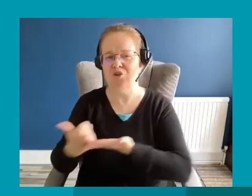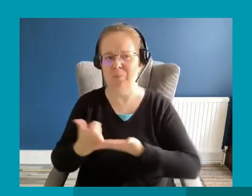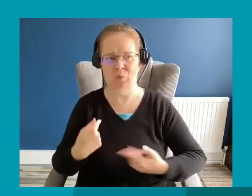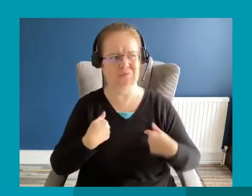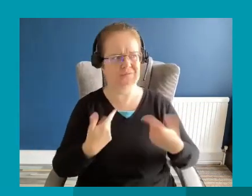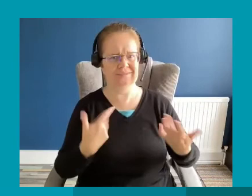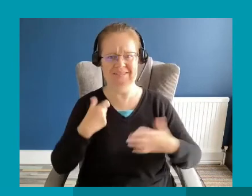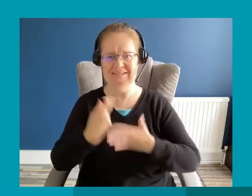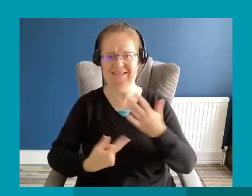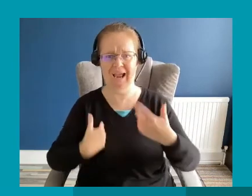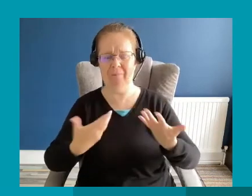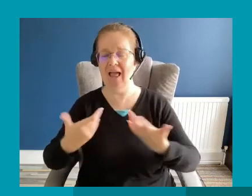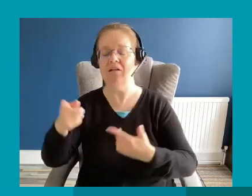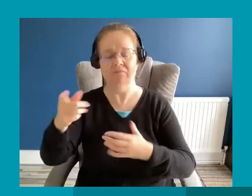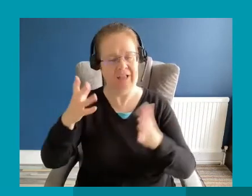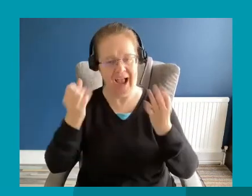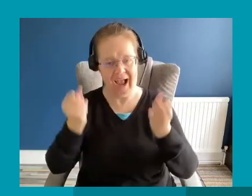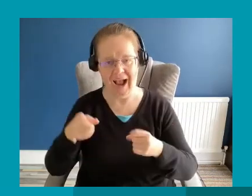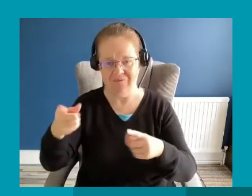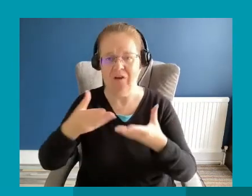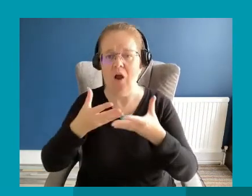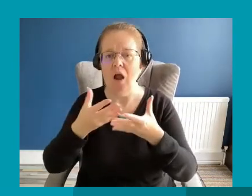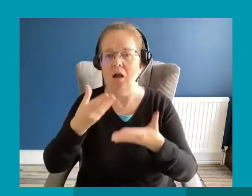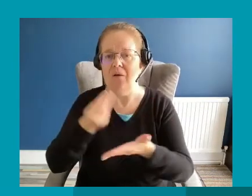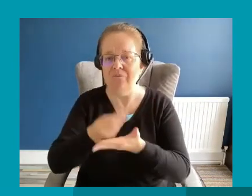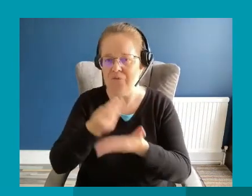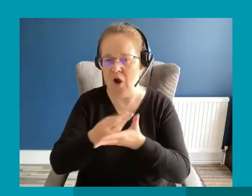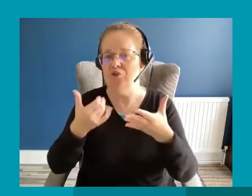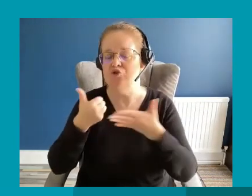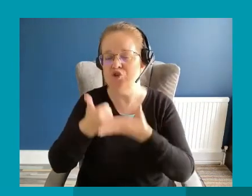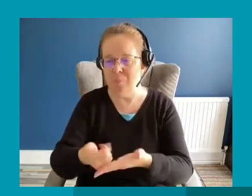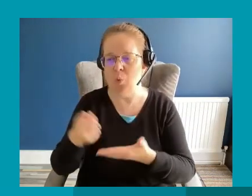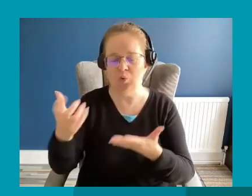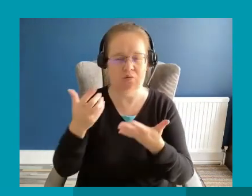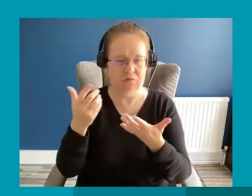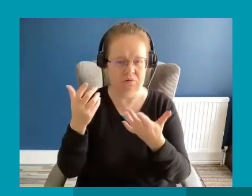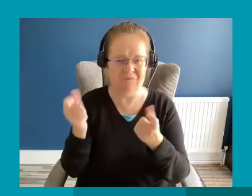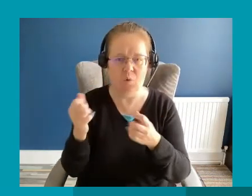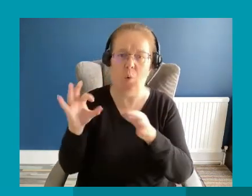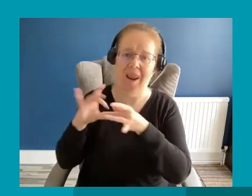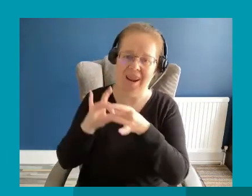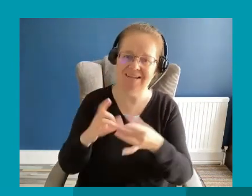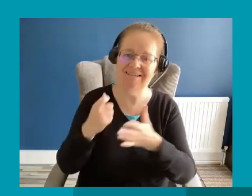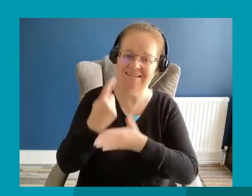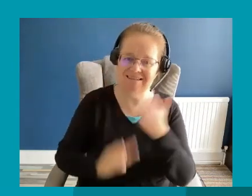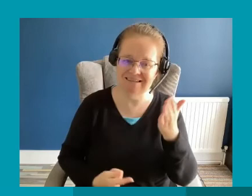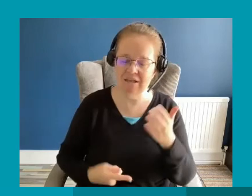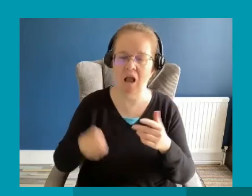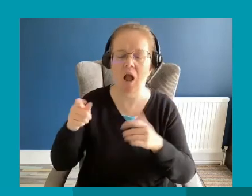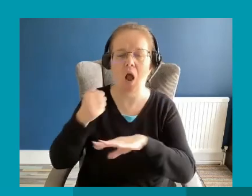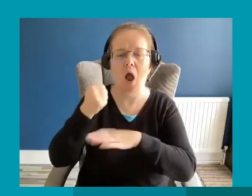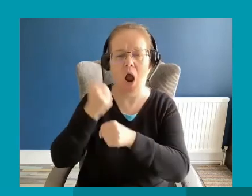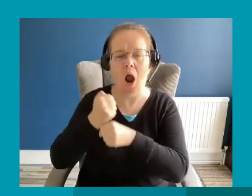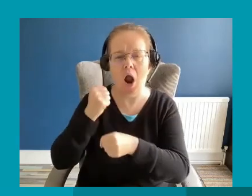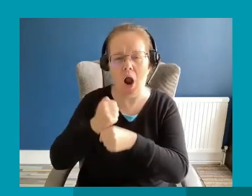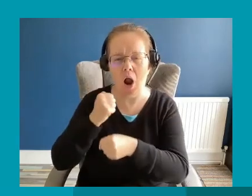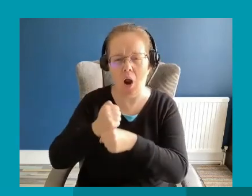so we have some fabulous tools and resources on the hive, but this particular one is government based and it takes you directly